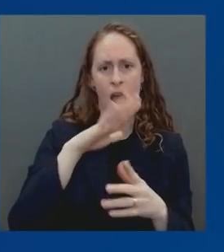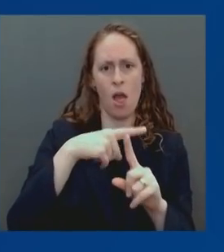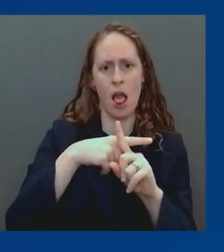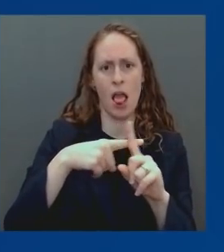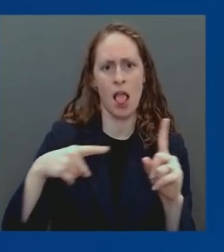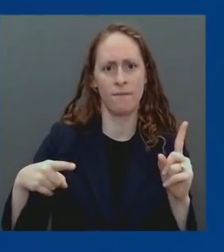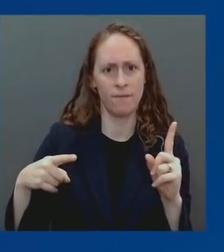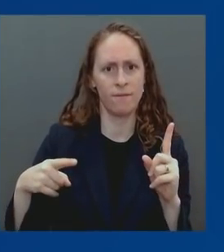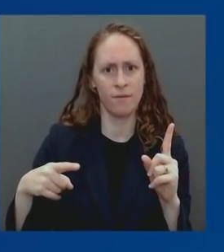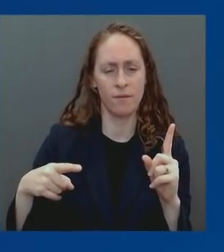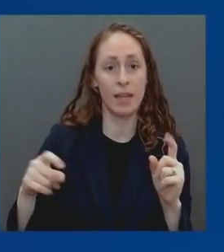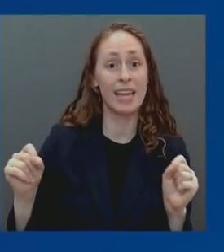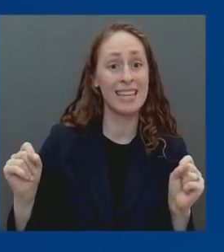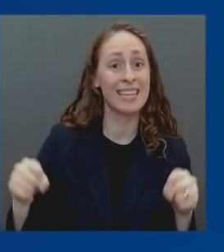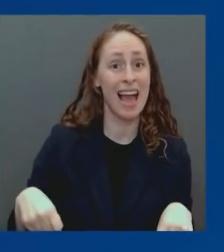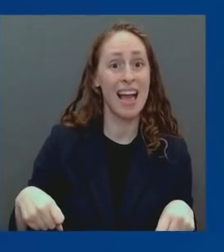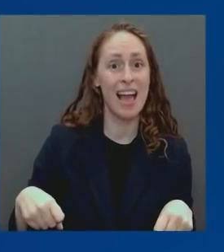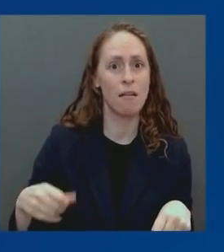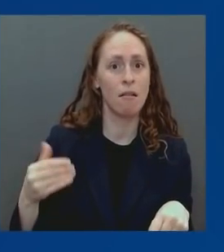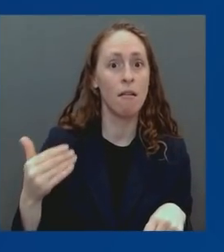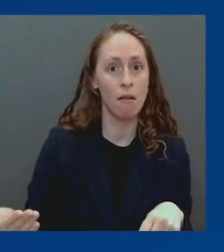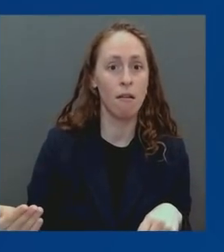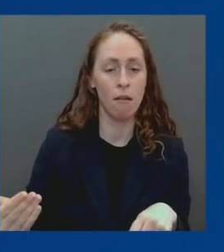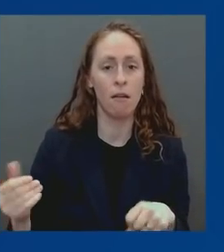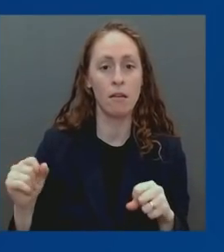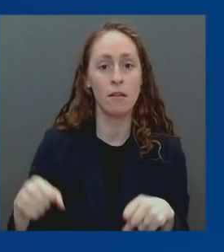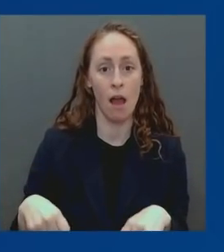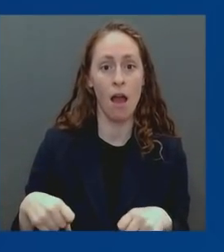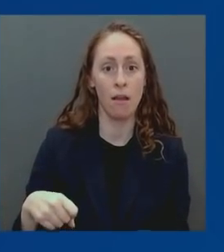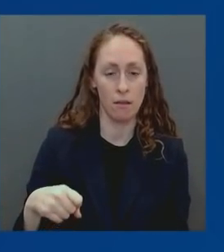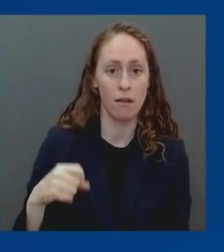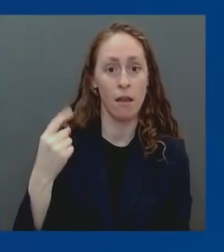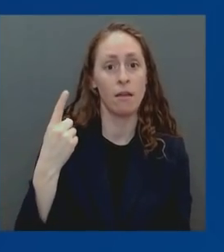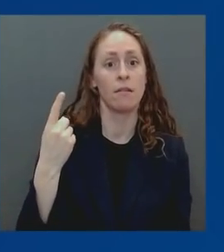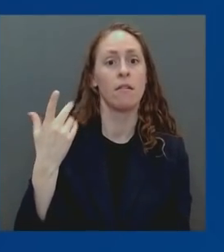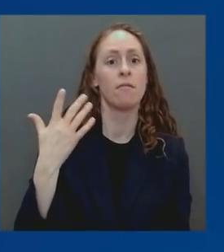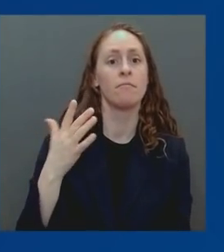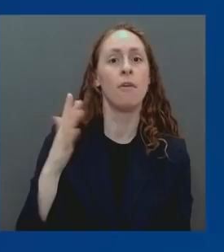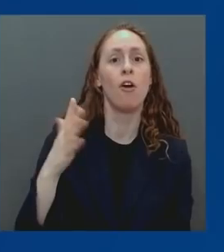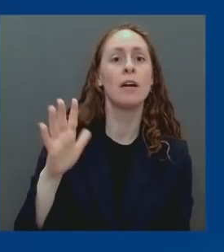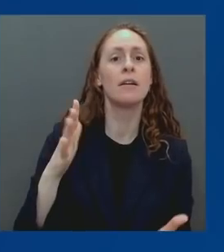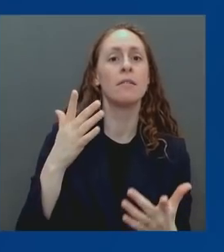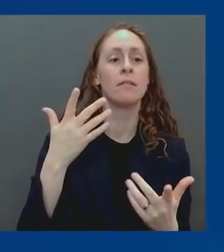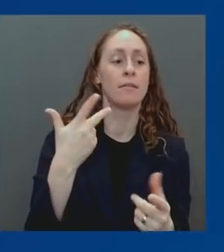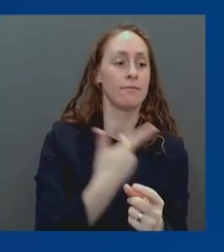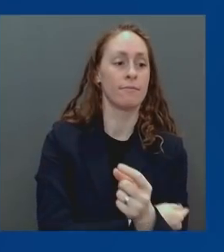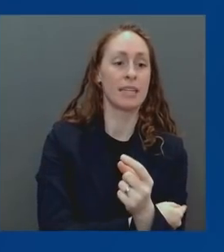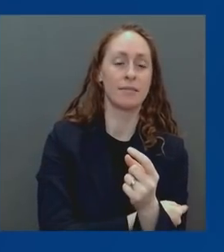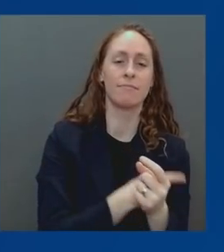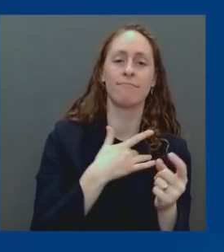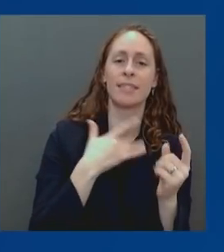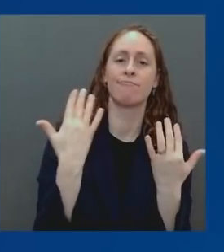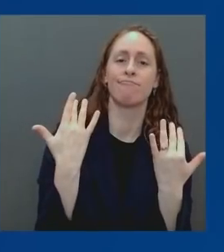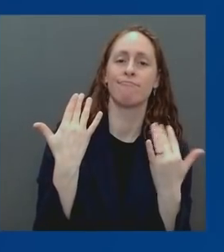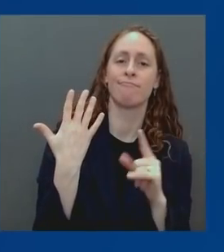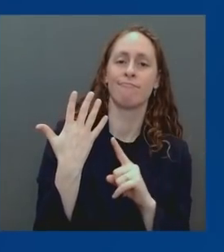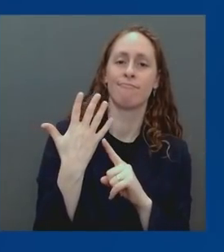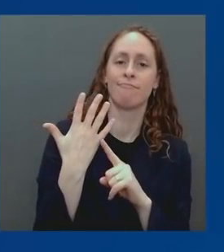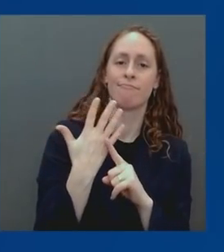Pfizer and Moderna -- and two months for J&J. And importantly, about 70 percent of seniors --